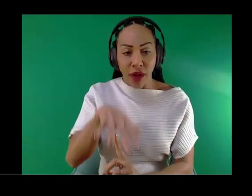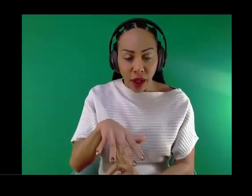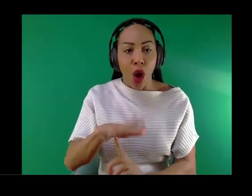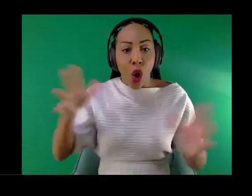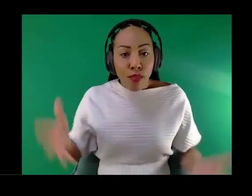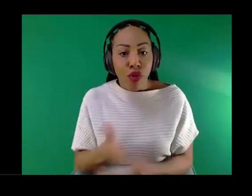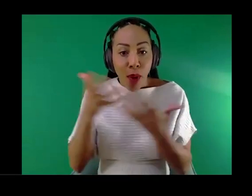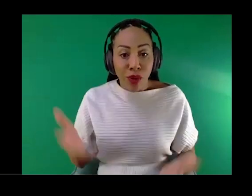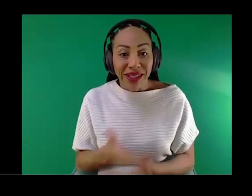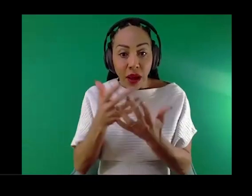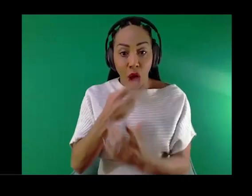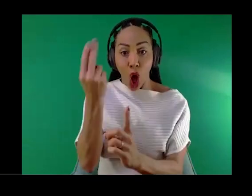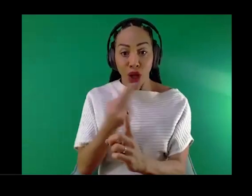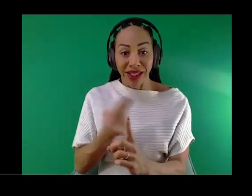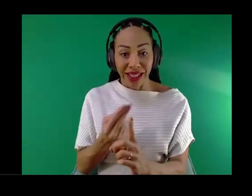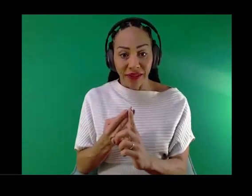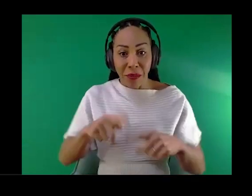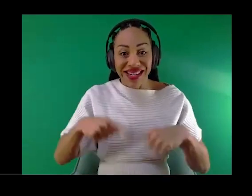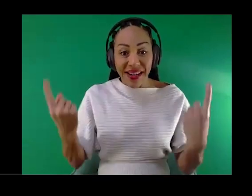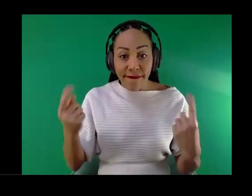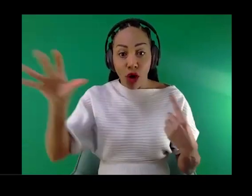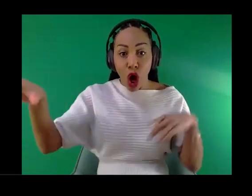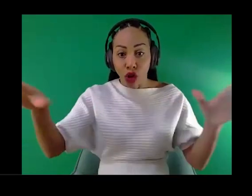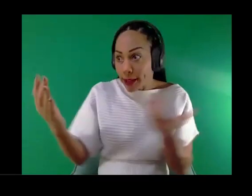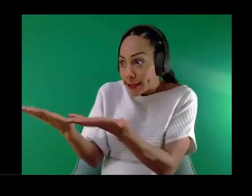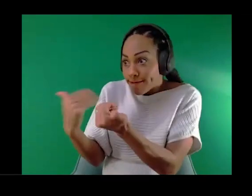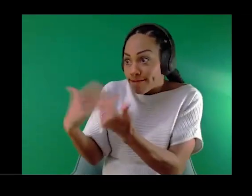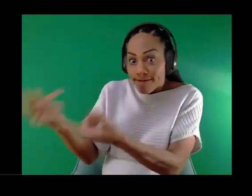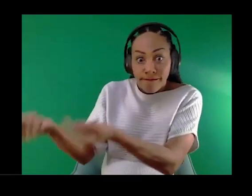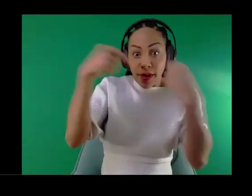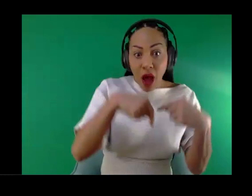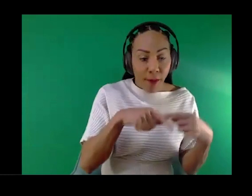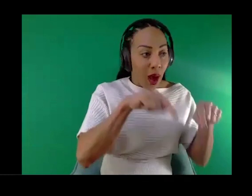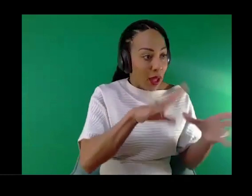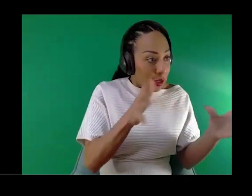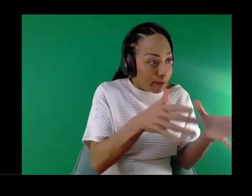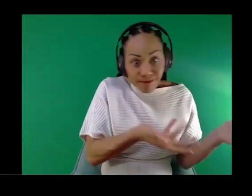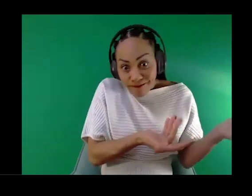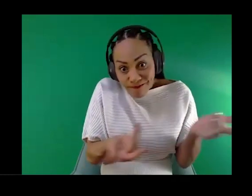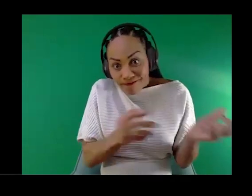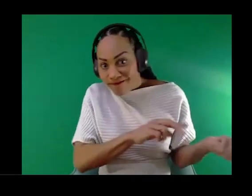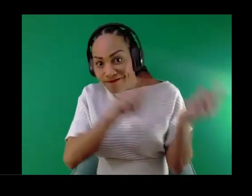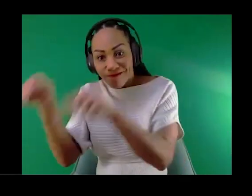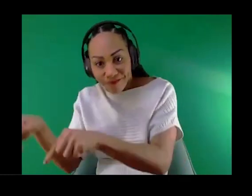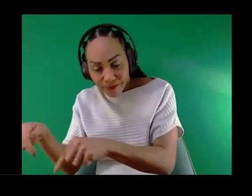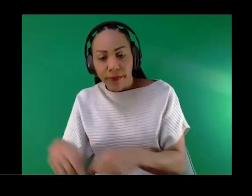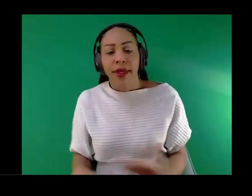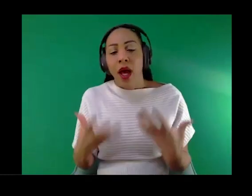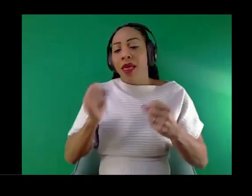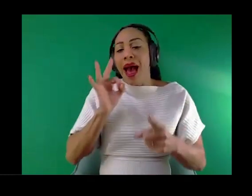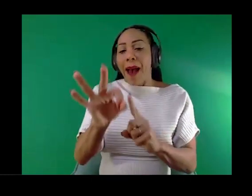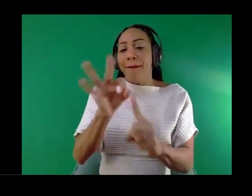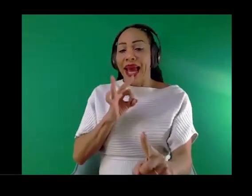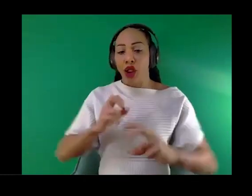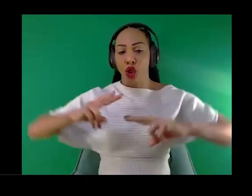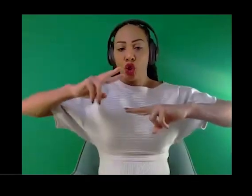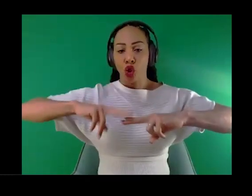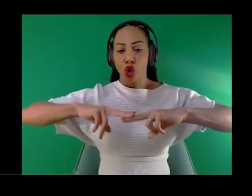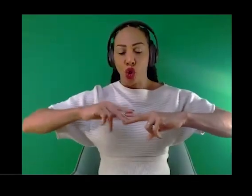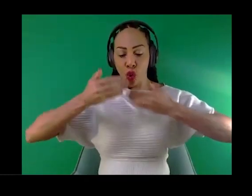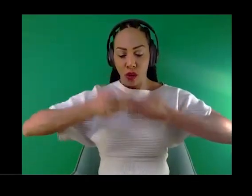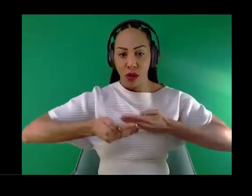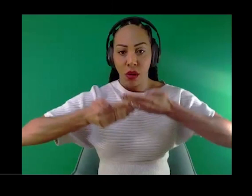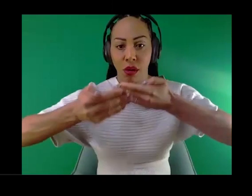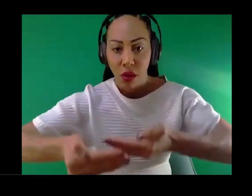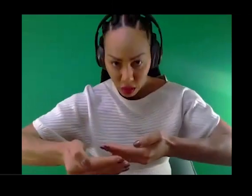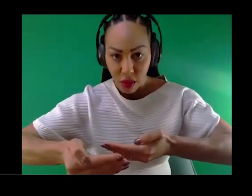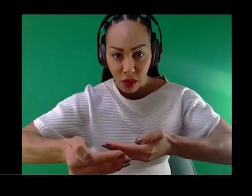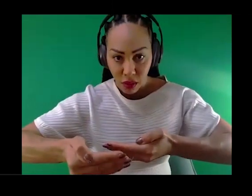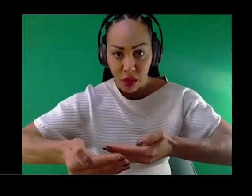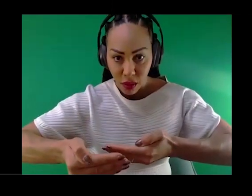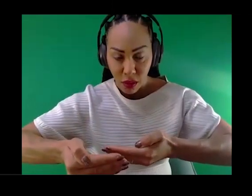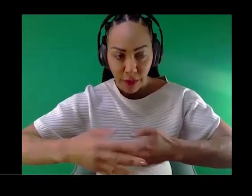country so this year we have introduced a two-stage application process we will be taking